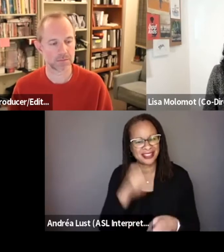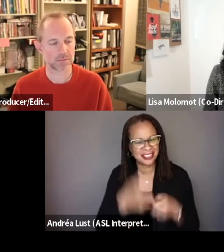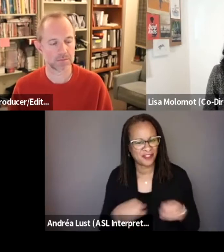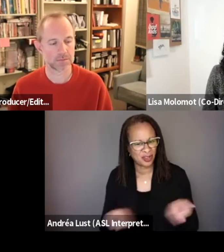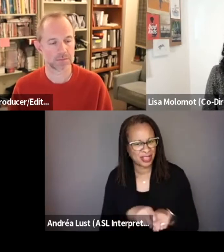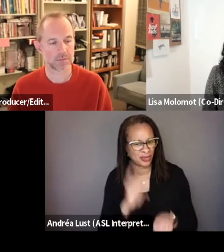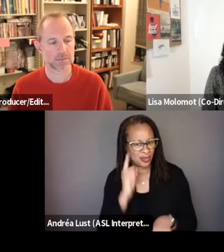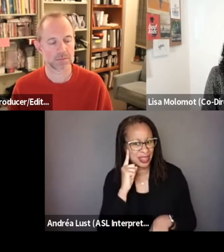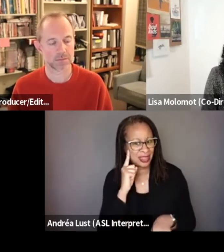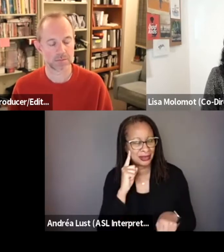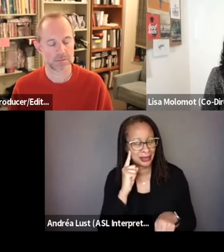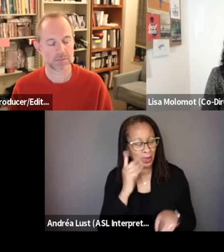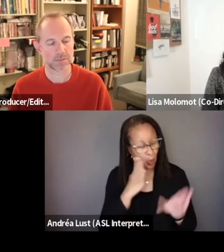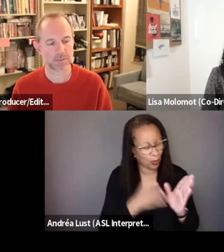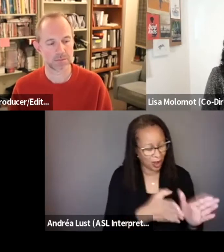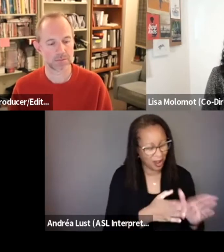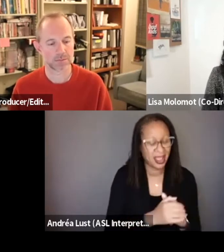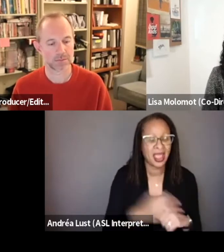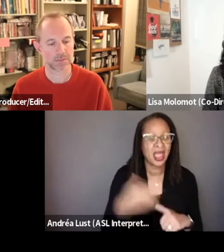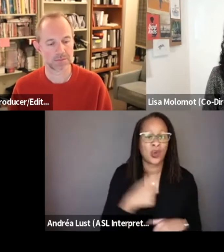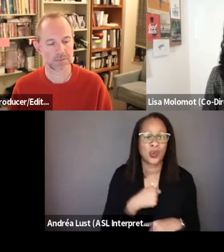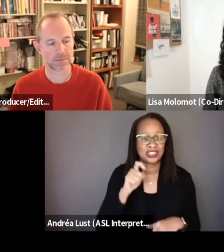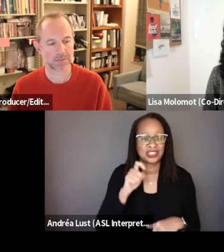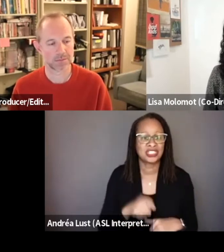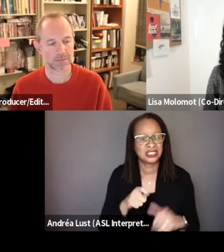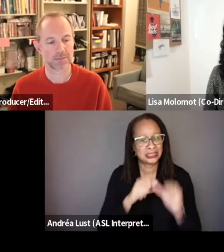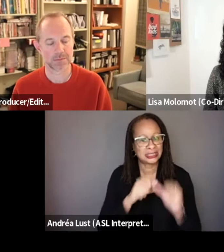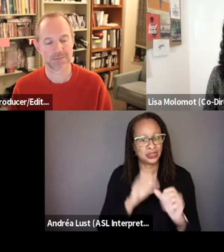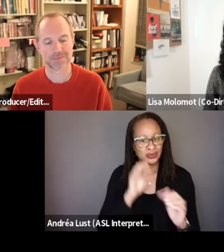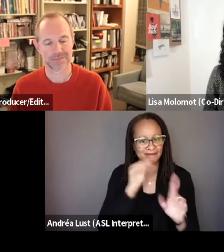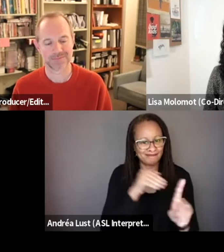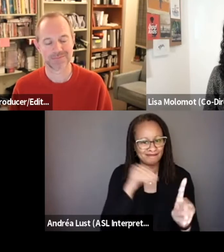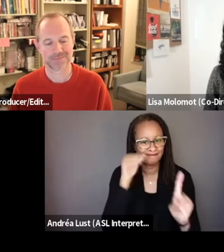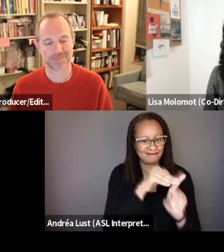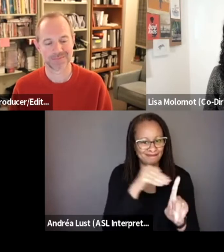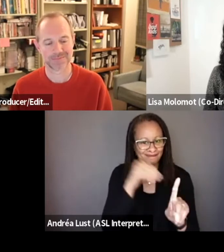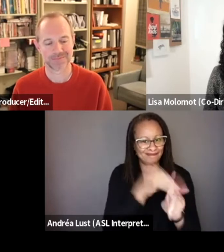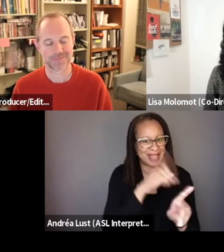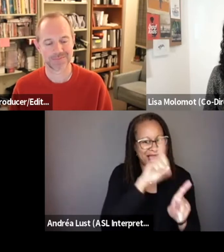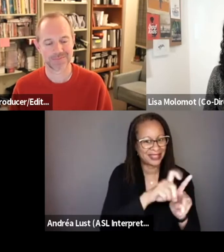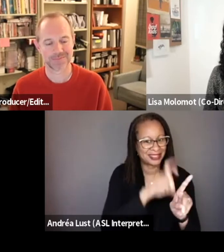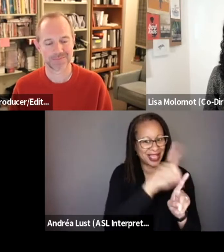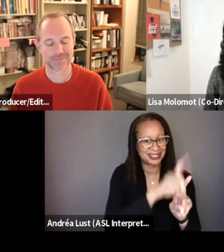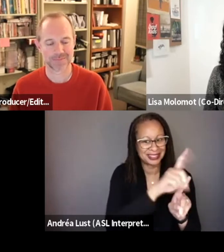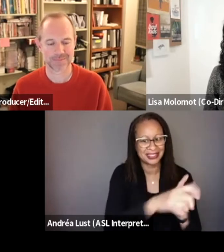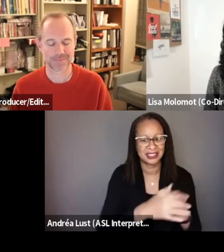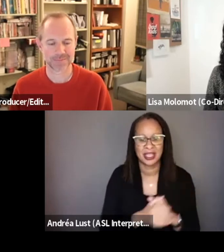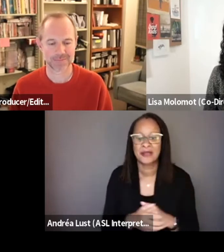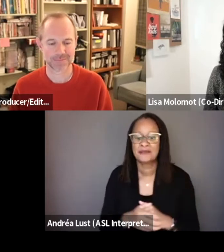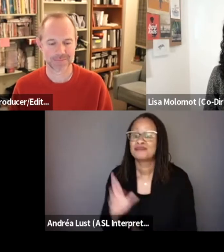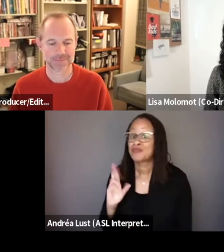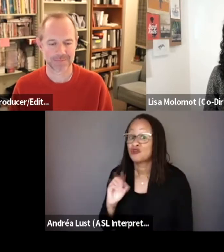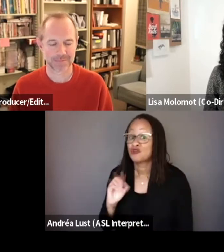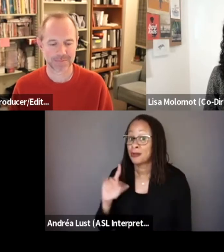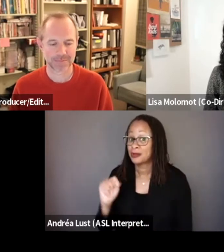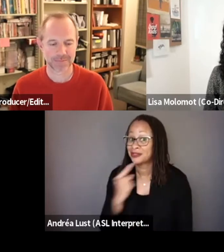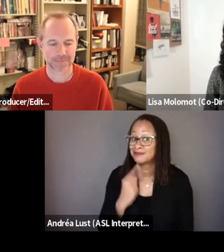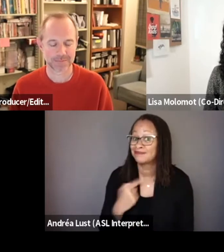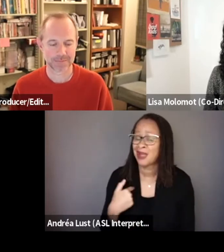in a way, we just had to keep asking, basically. I found it very interesting that in the scene in the,